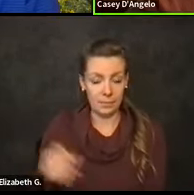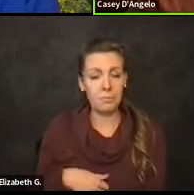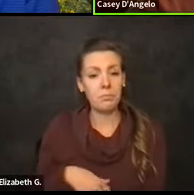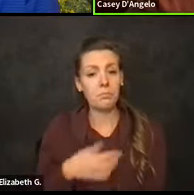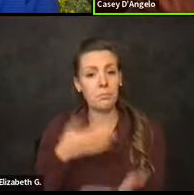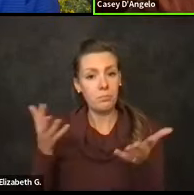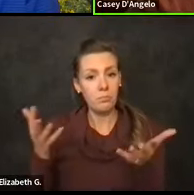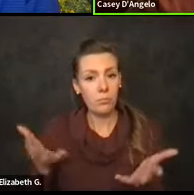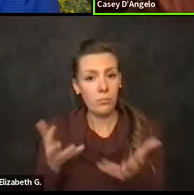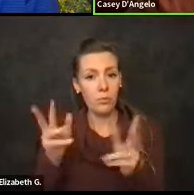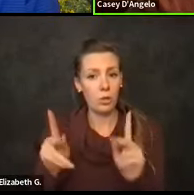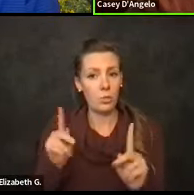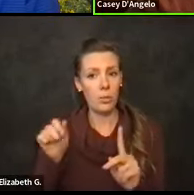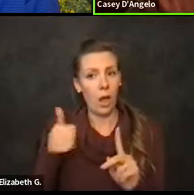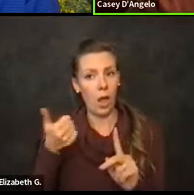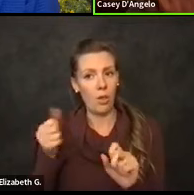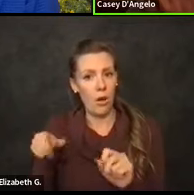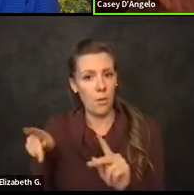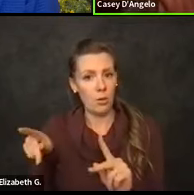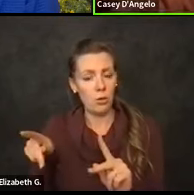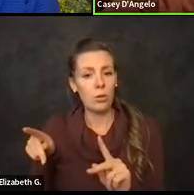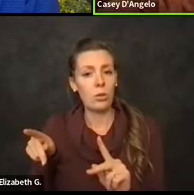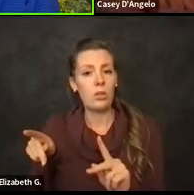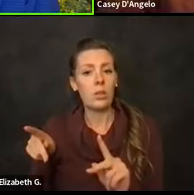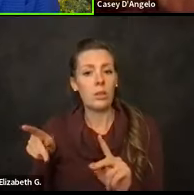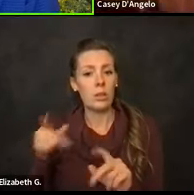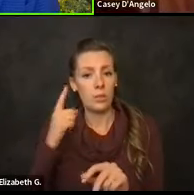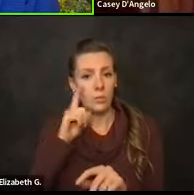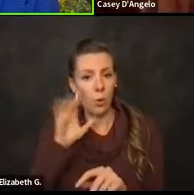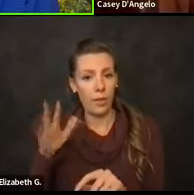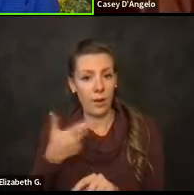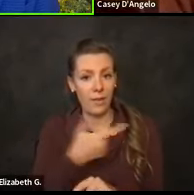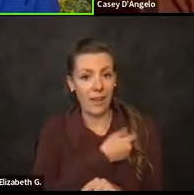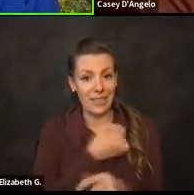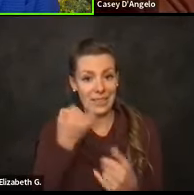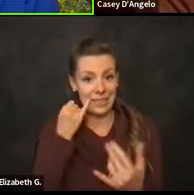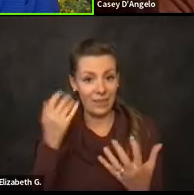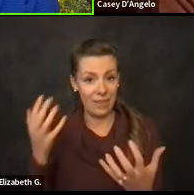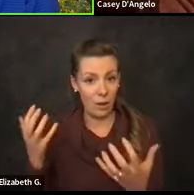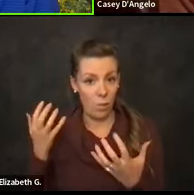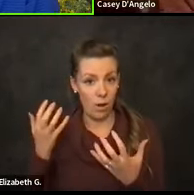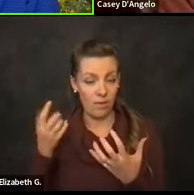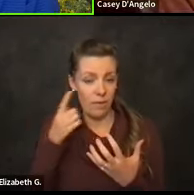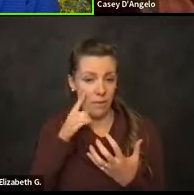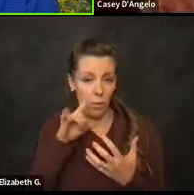There are other opportunities to get evacuaciones for your children or for